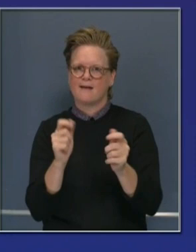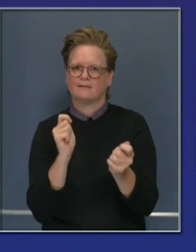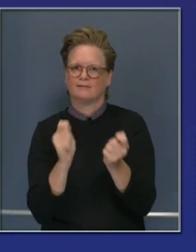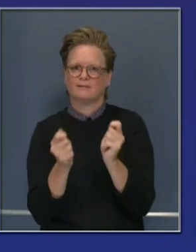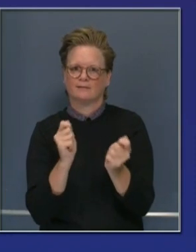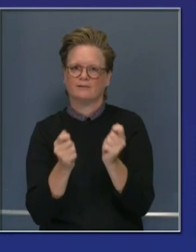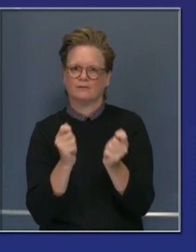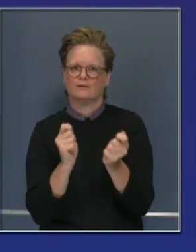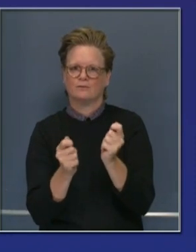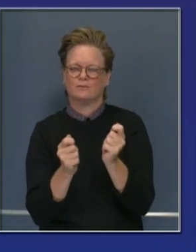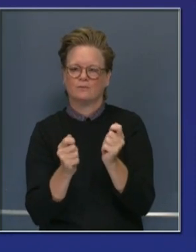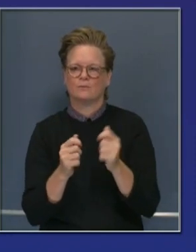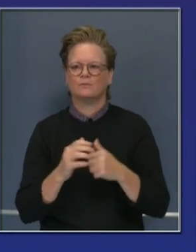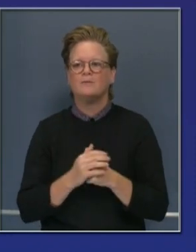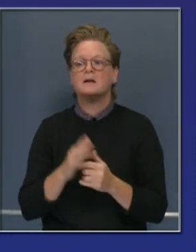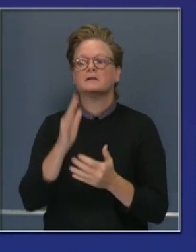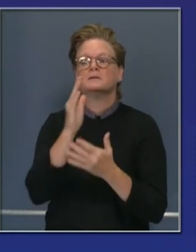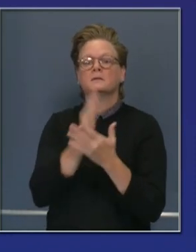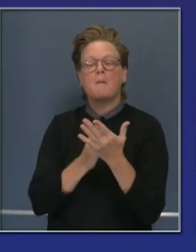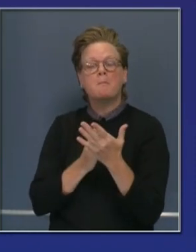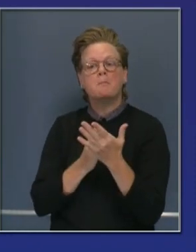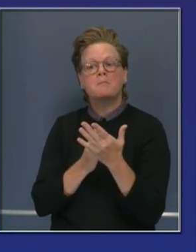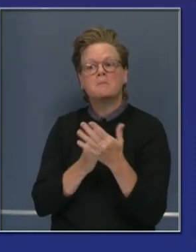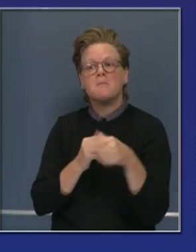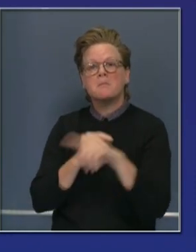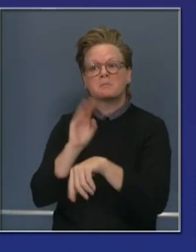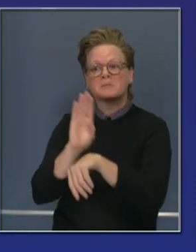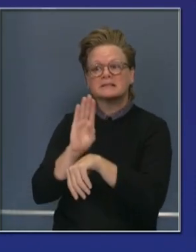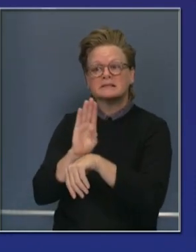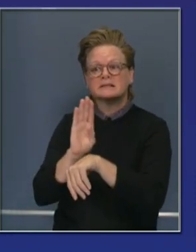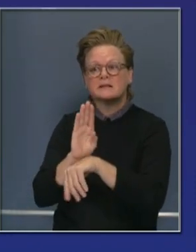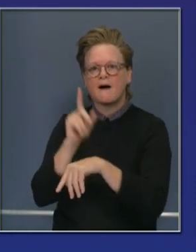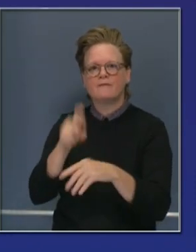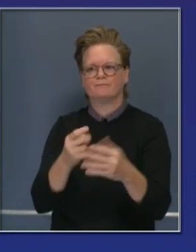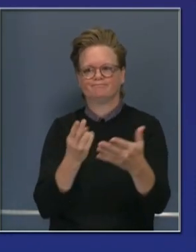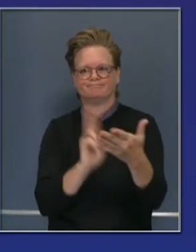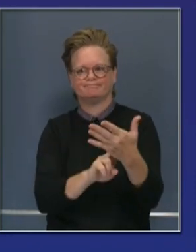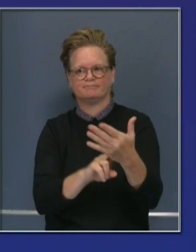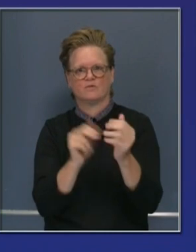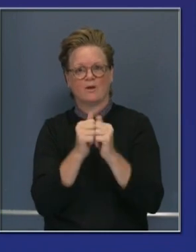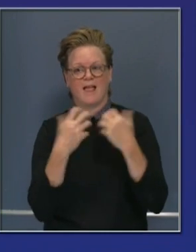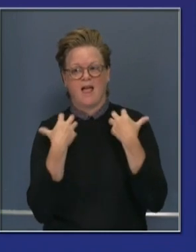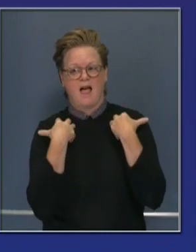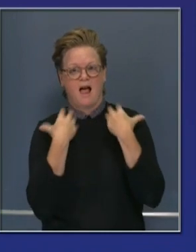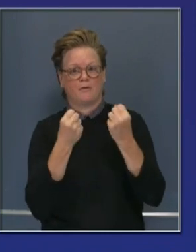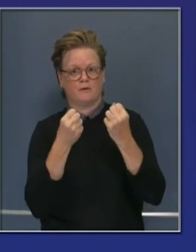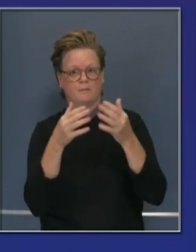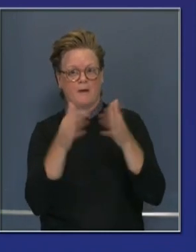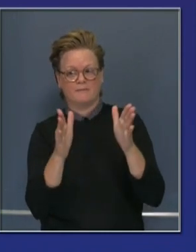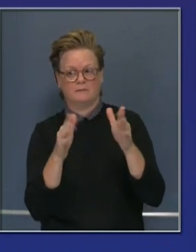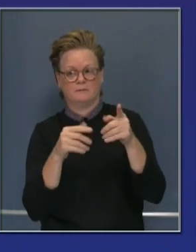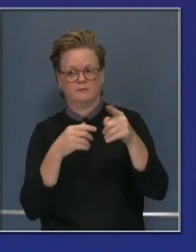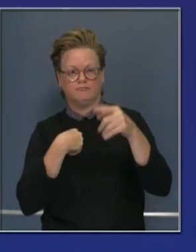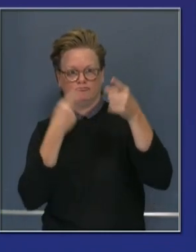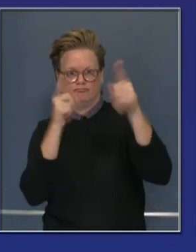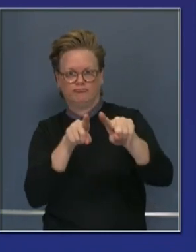THE DOCTOR WILL STOCK TALK MORE SPECIFICALLY. ORDERS THAT WE DID PUT OUT WE DID PUT OUT GUIDELINES THEY DID NOT MEAN GO BUT WE DID EMPOWER COUNTIES TO MAKE DECISIONS BASED UPON AT TEST STATION AND PARTNERSHIPS THAT NEEDED TO